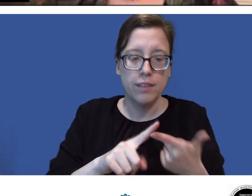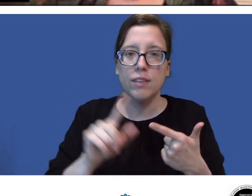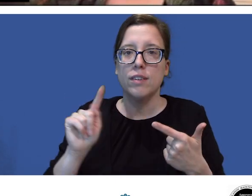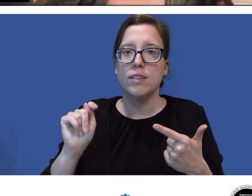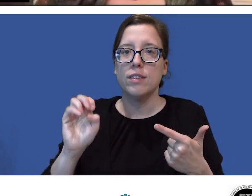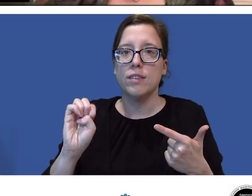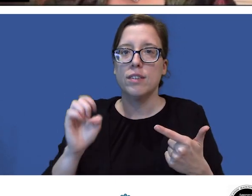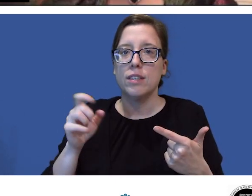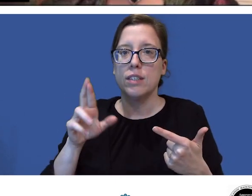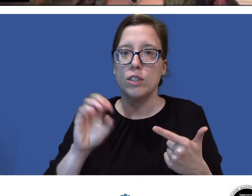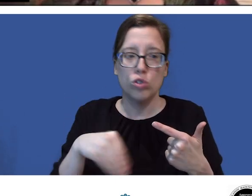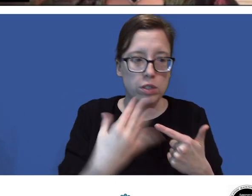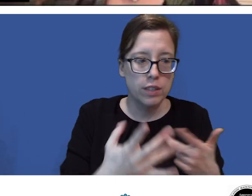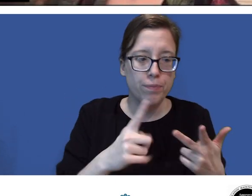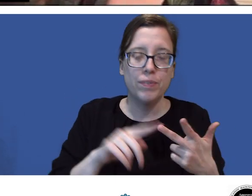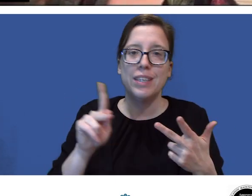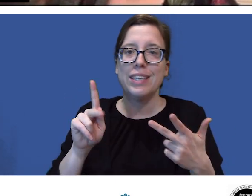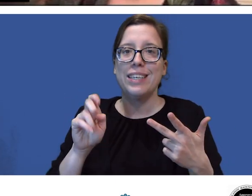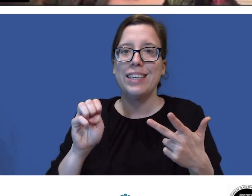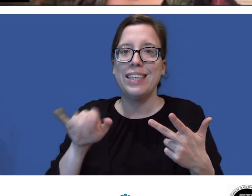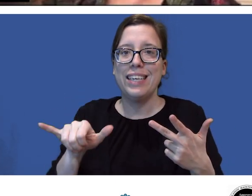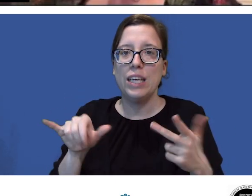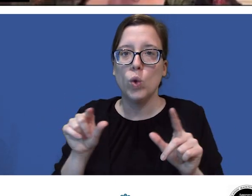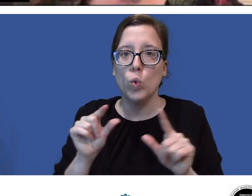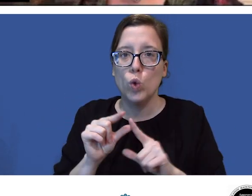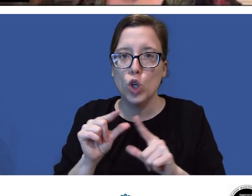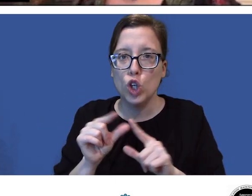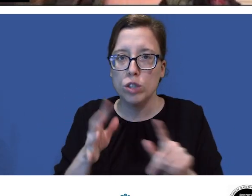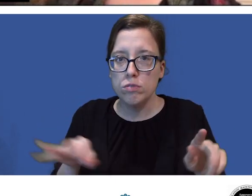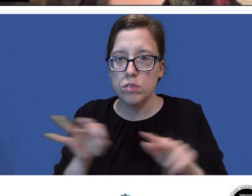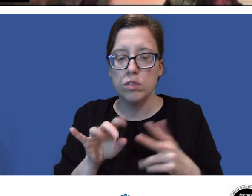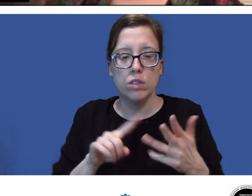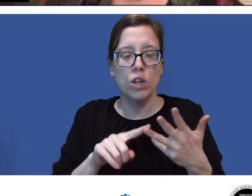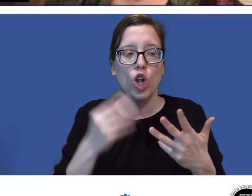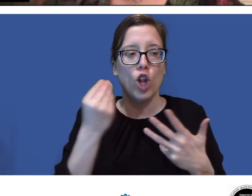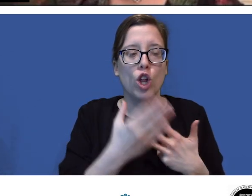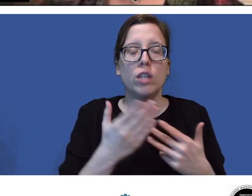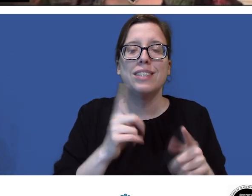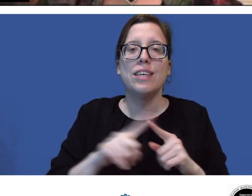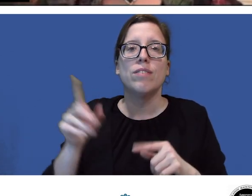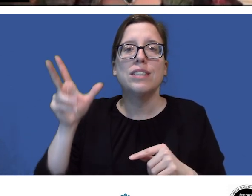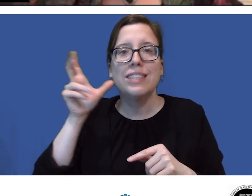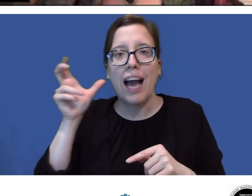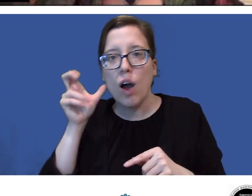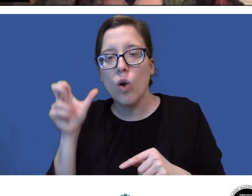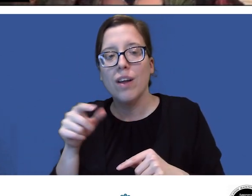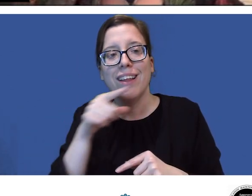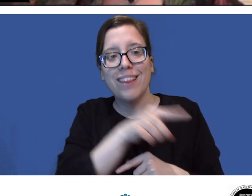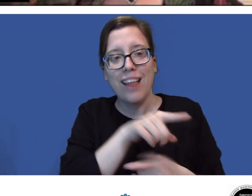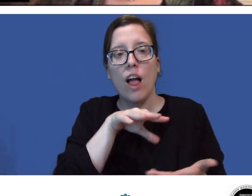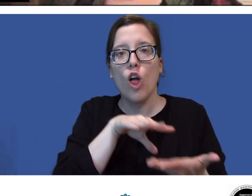Support that with textures. Support that with keywords. Help that child learn a few sounds.